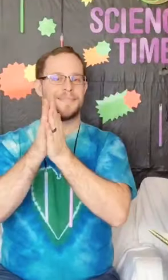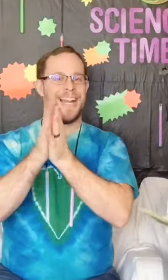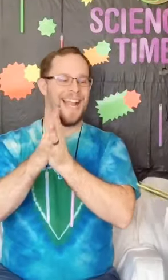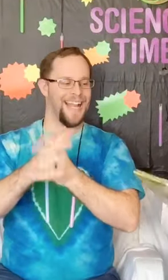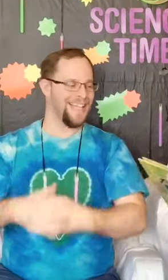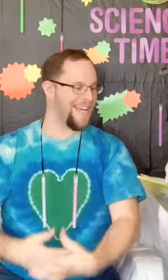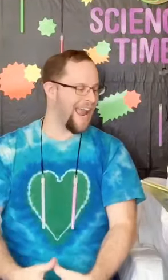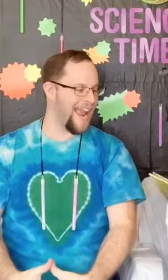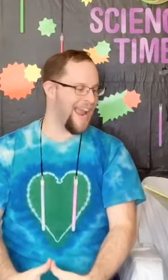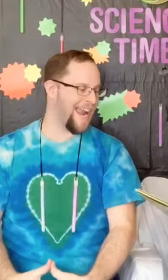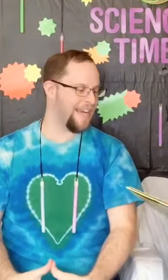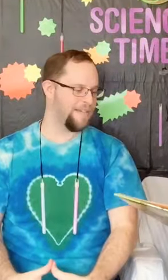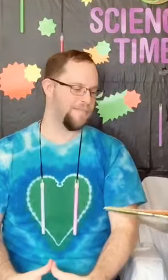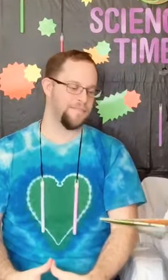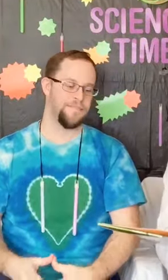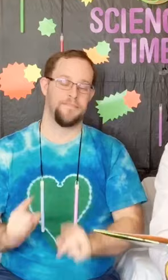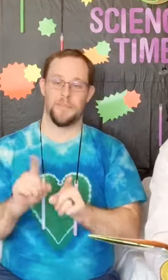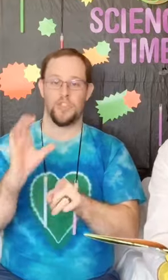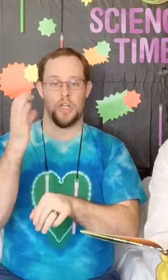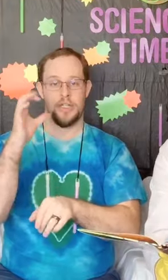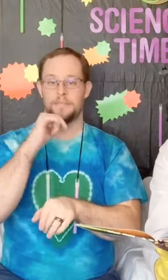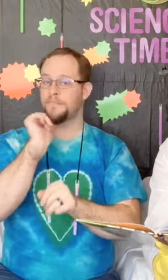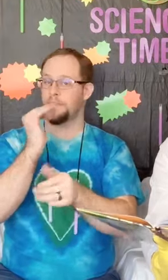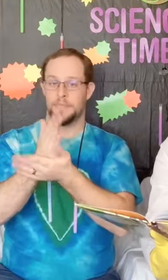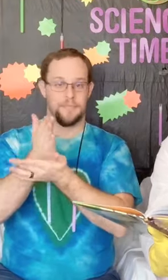It worked! But Charlotte didn't stop there.